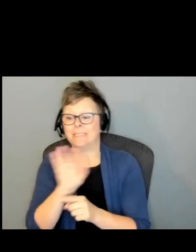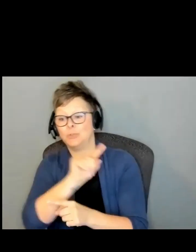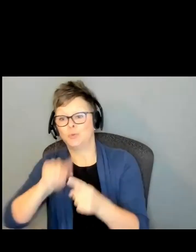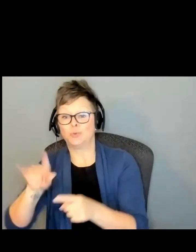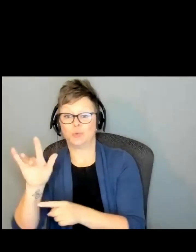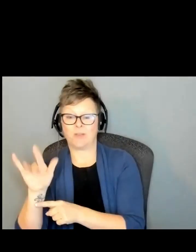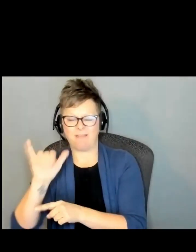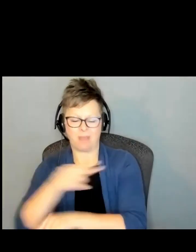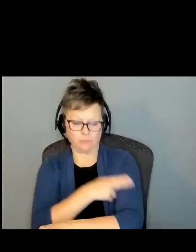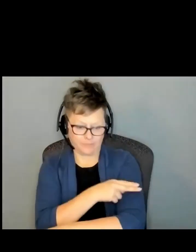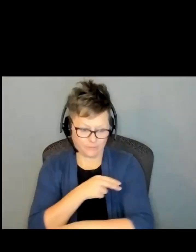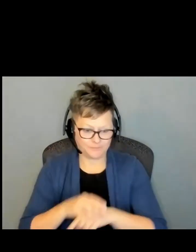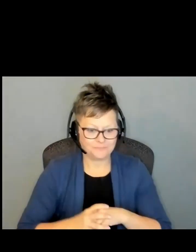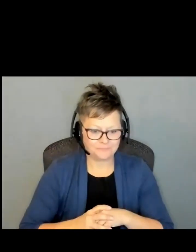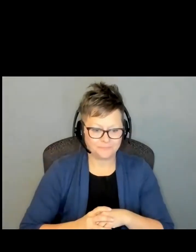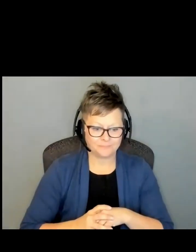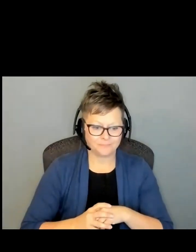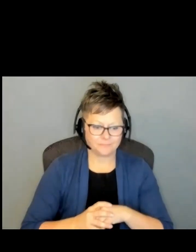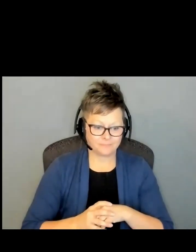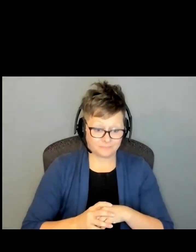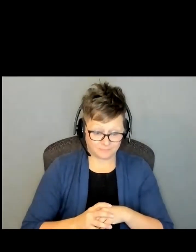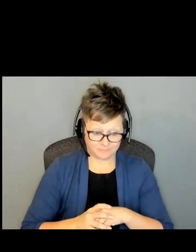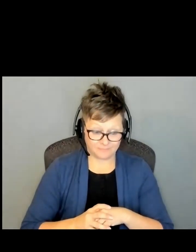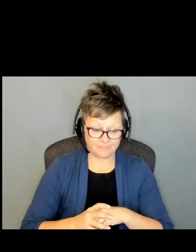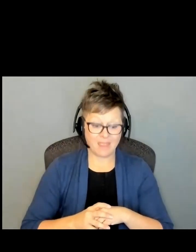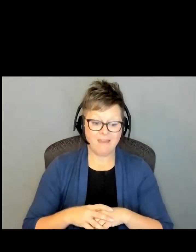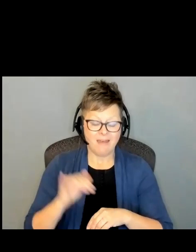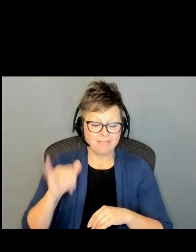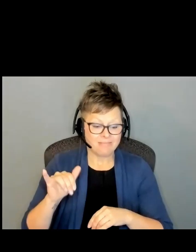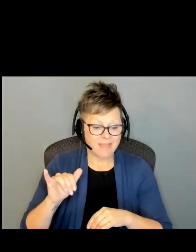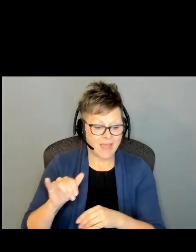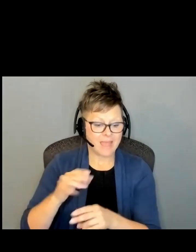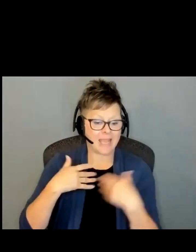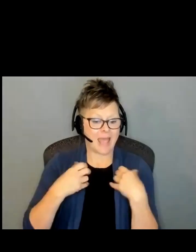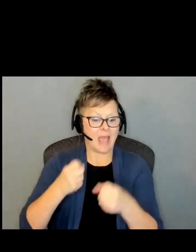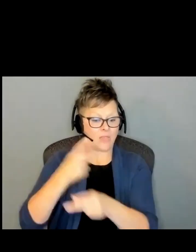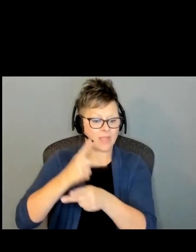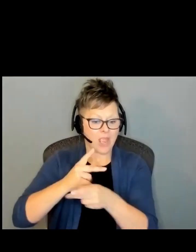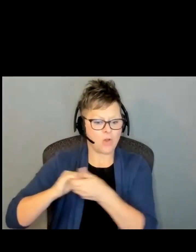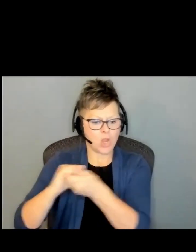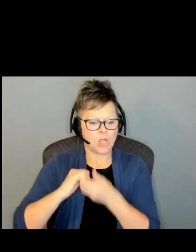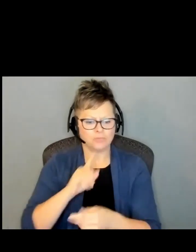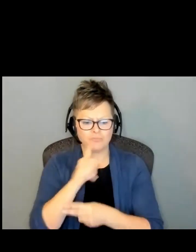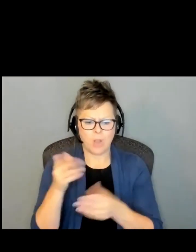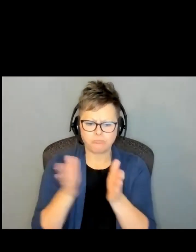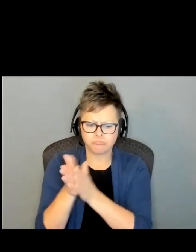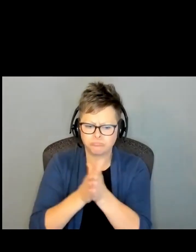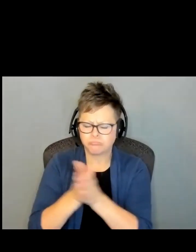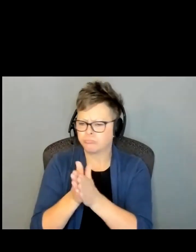Vibrant Healthcare Alliance is a barrier free community health center.